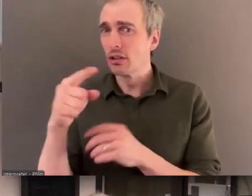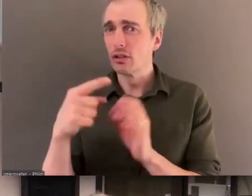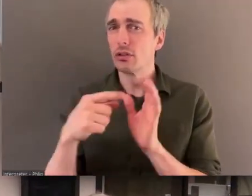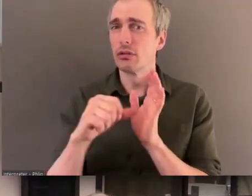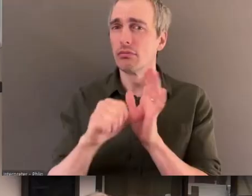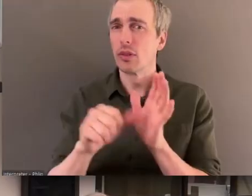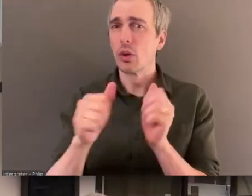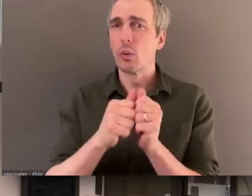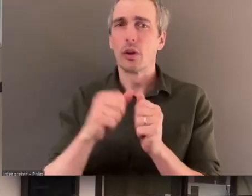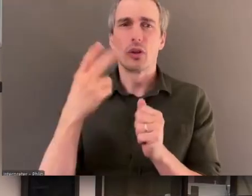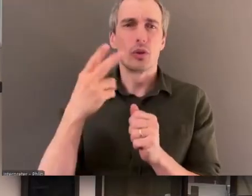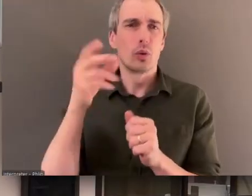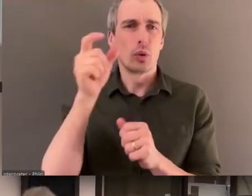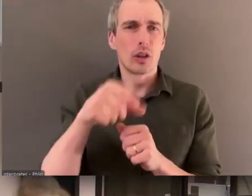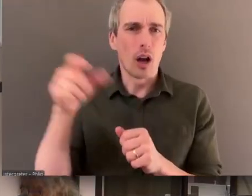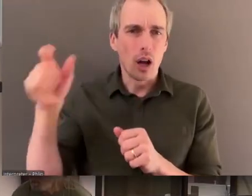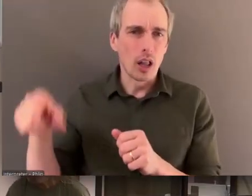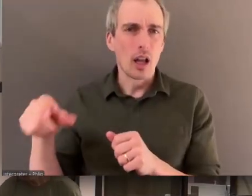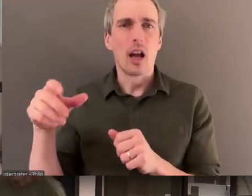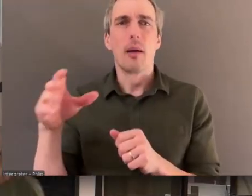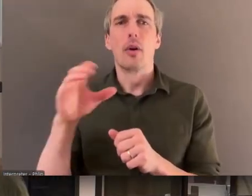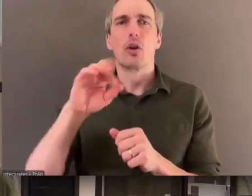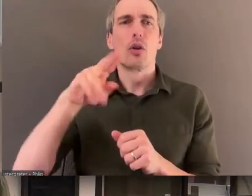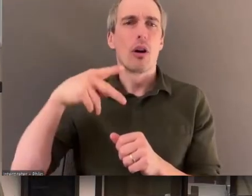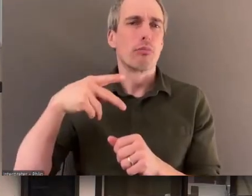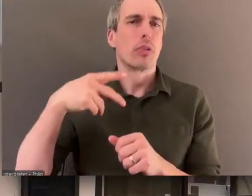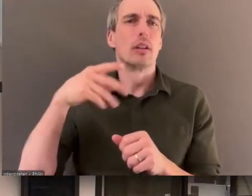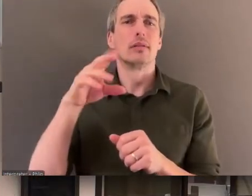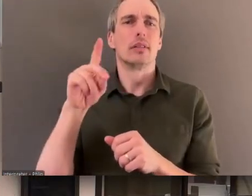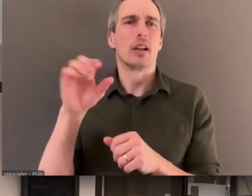because it's designed for a certain type of audience or things with heavy jargon.